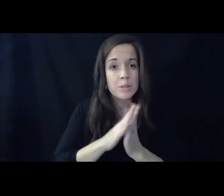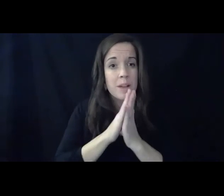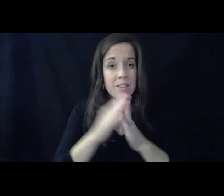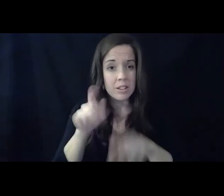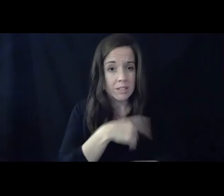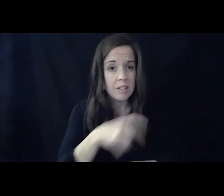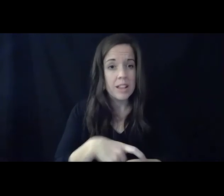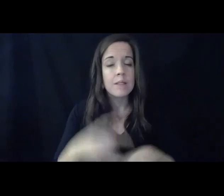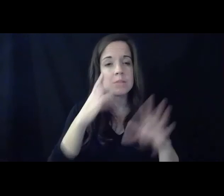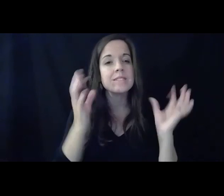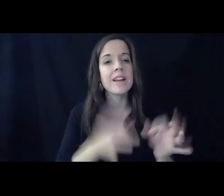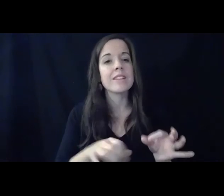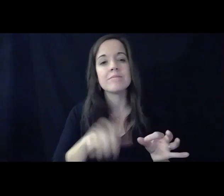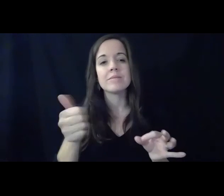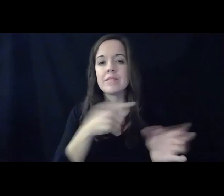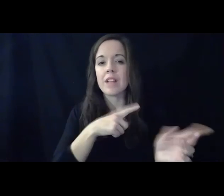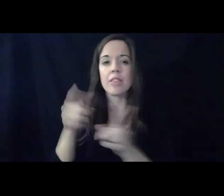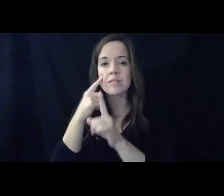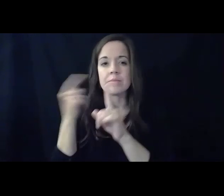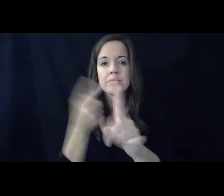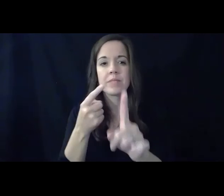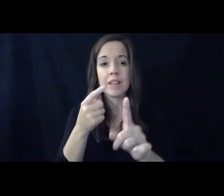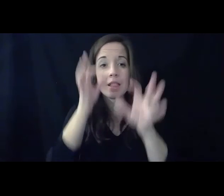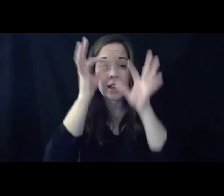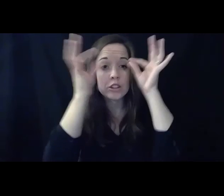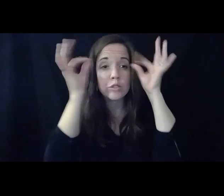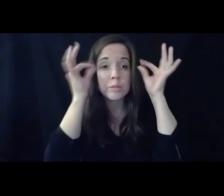to more fruitful endeavors, like grooming her eyebrows, or organizing the kitchen drawer,